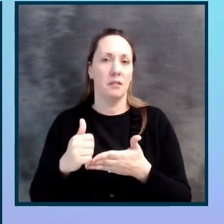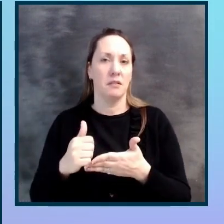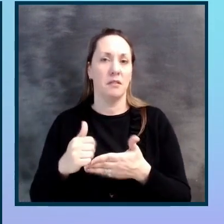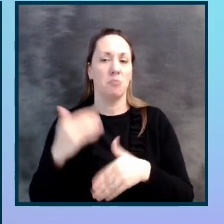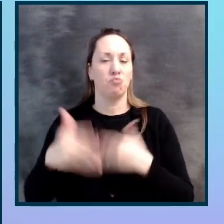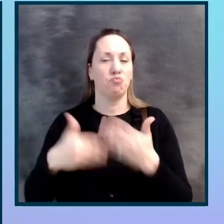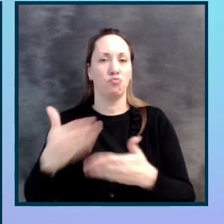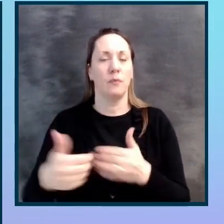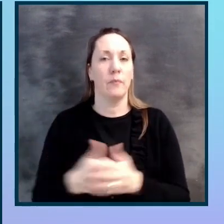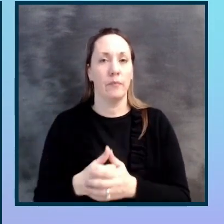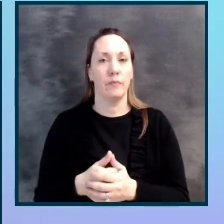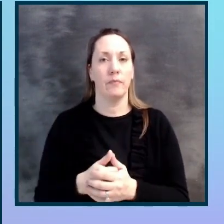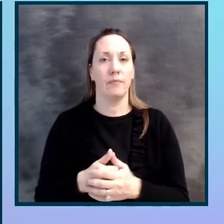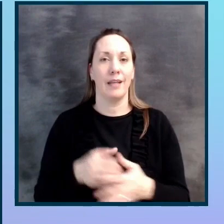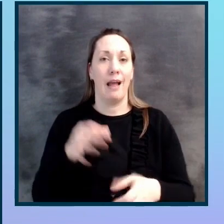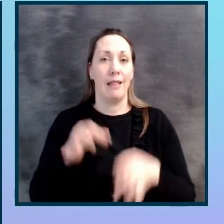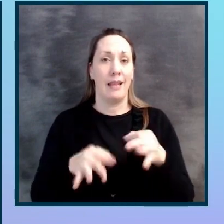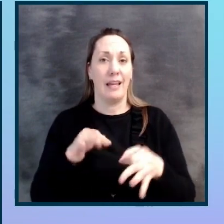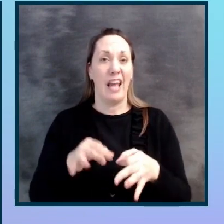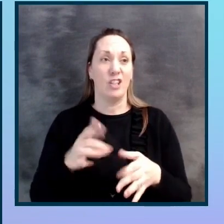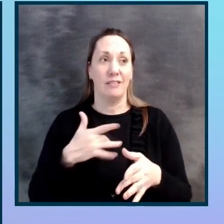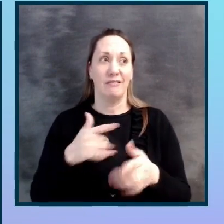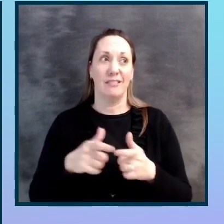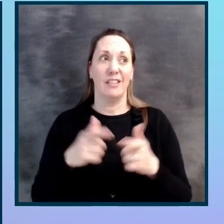Litigation seems to be the biggest one. You hear it a lot